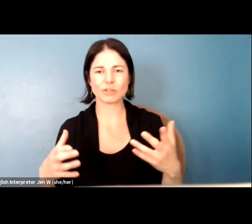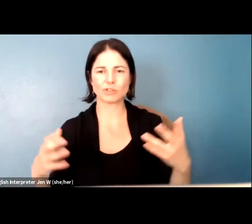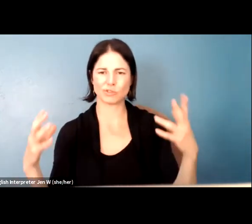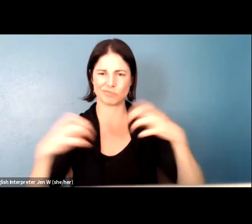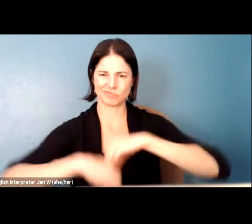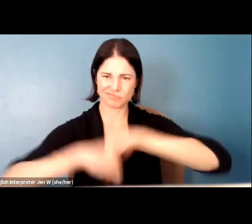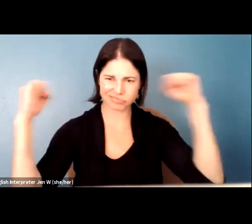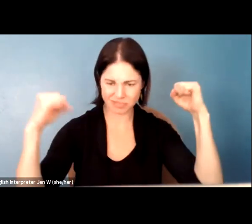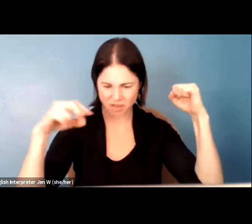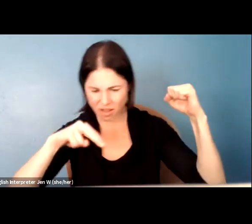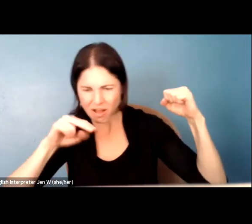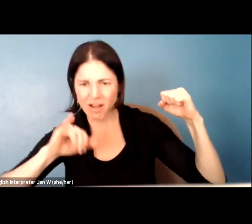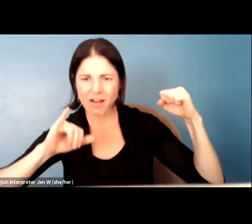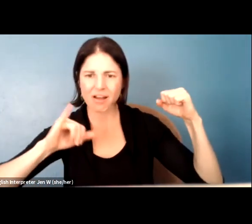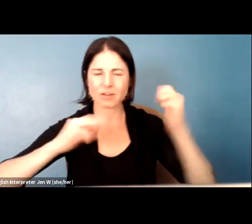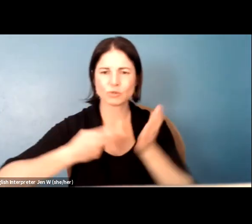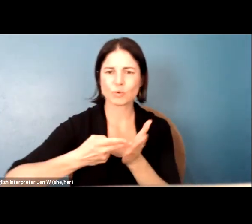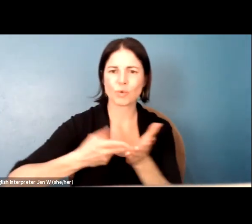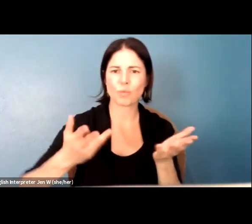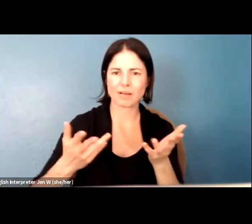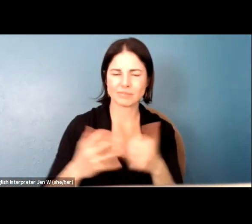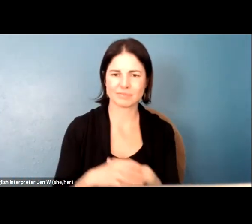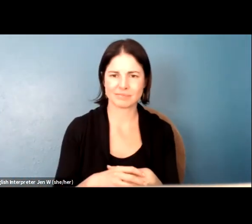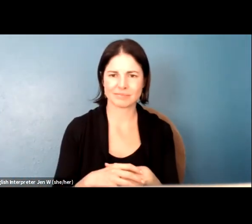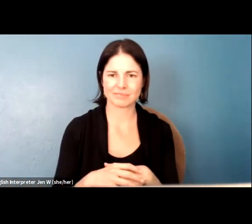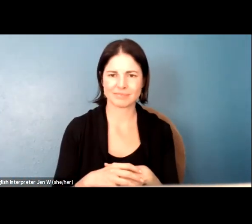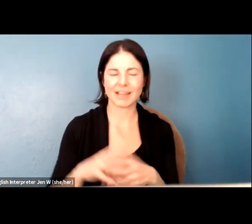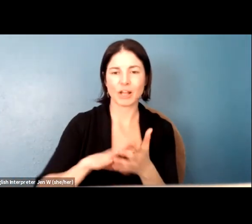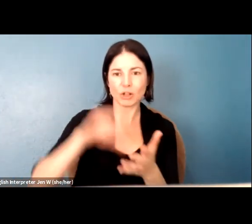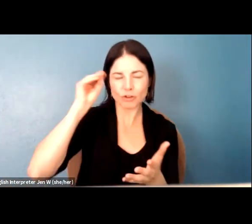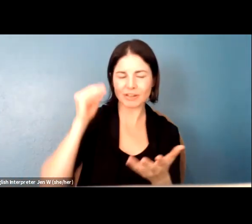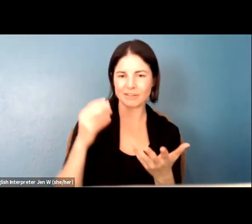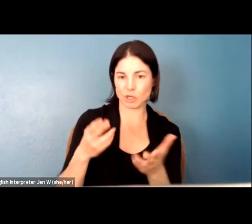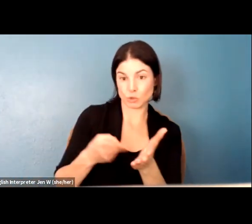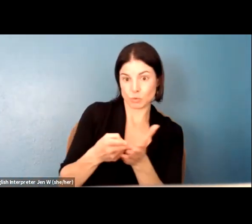know that learning is bigger. Study groups come together, not